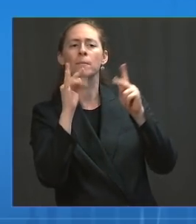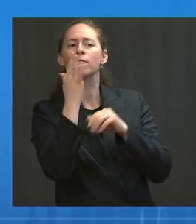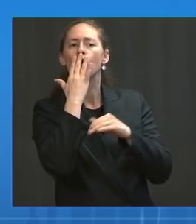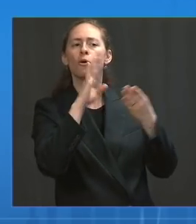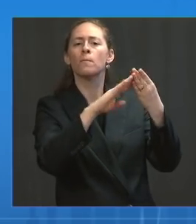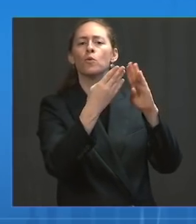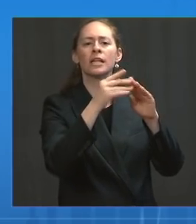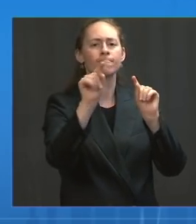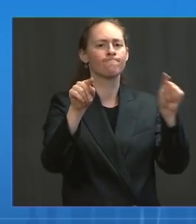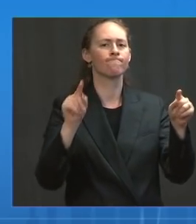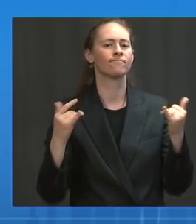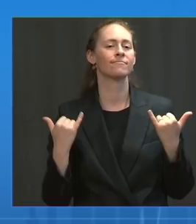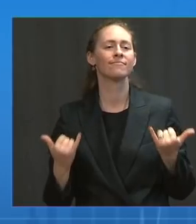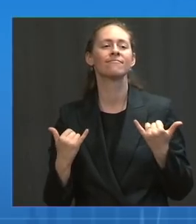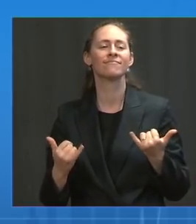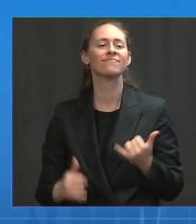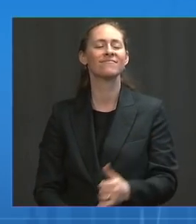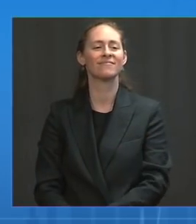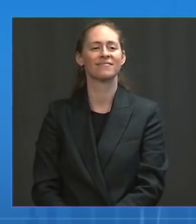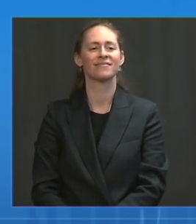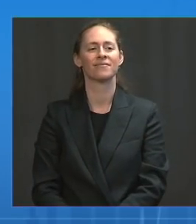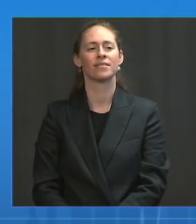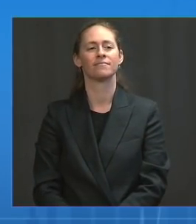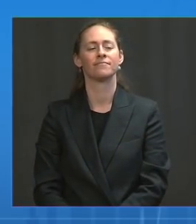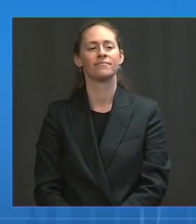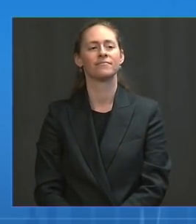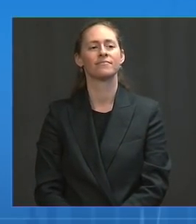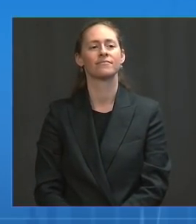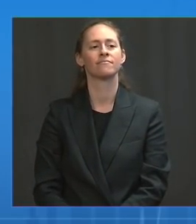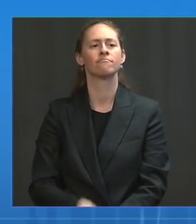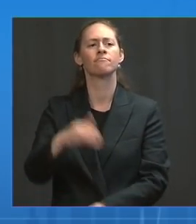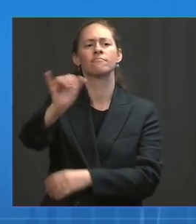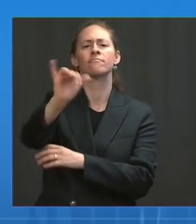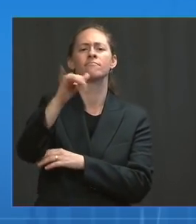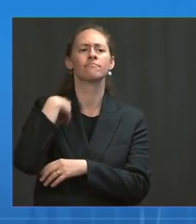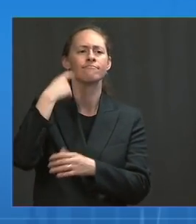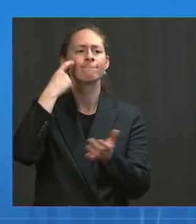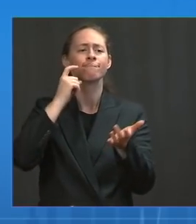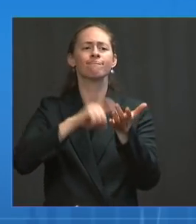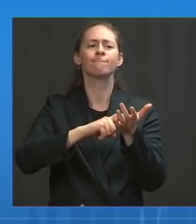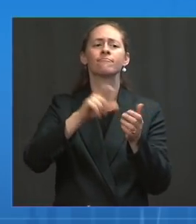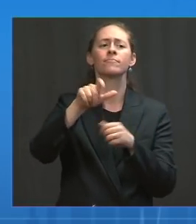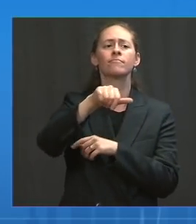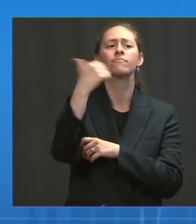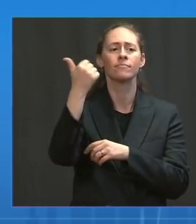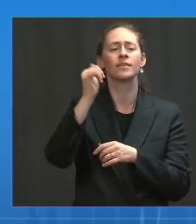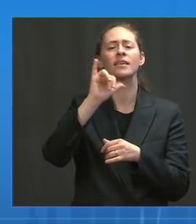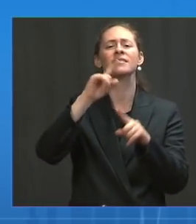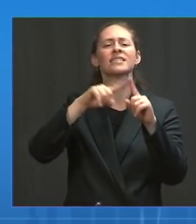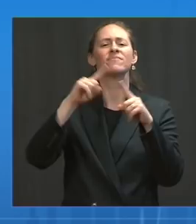centers are people of color. Over the past two weeks, 58 percent of doses administered